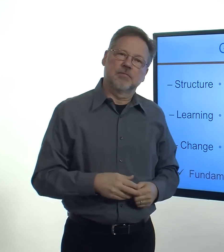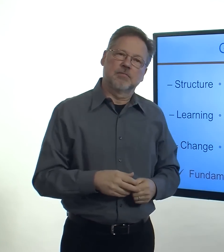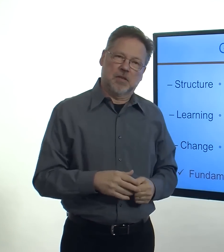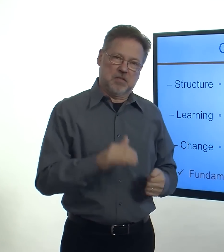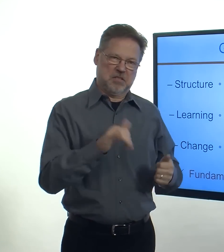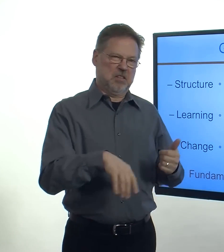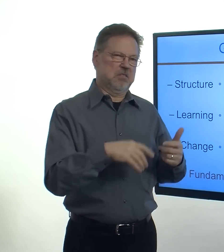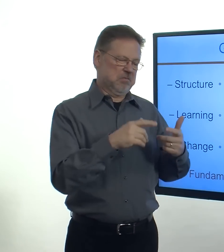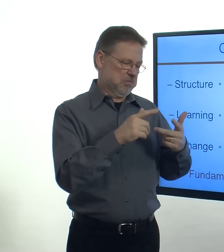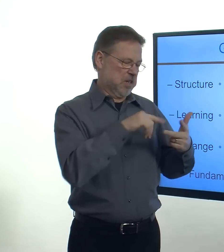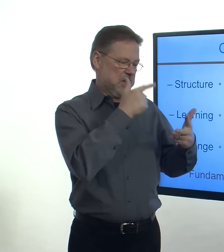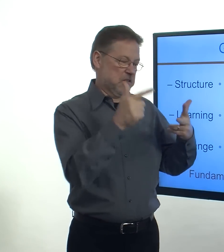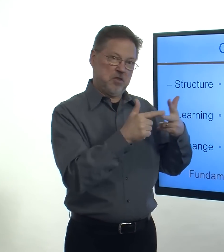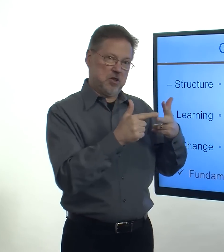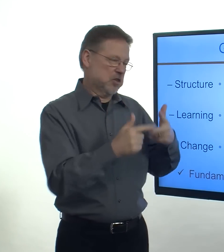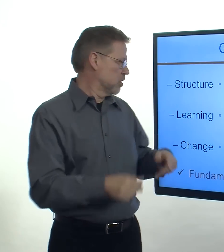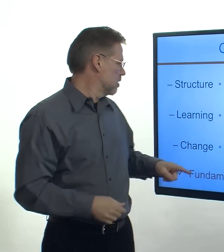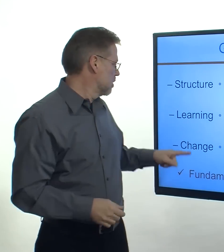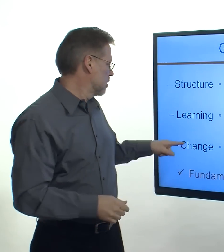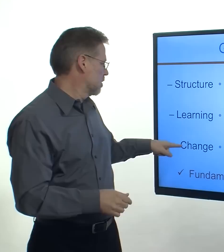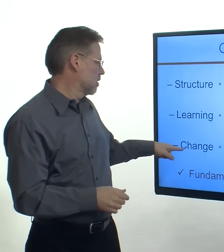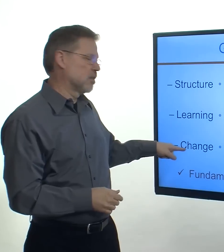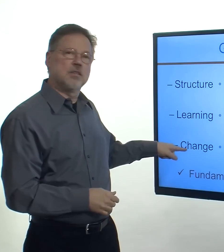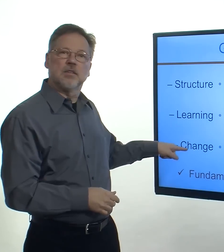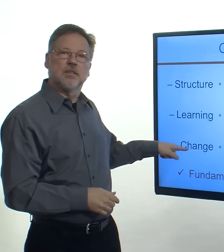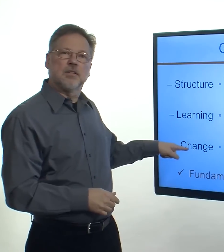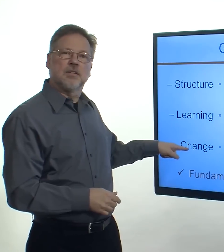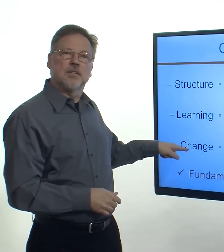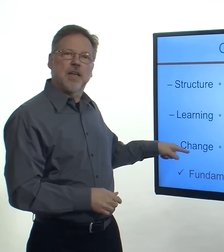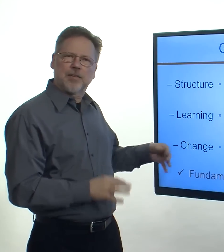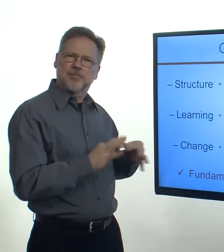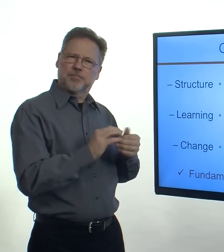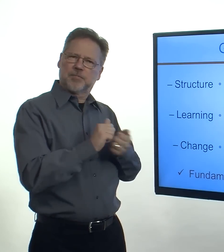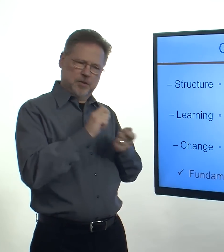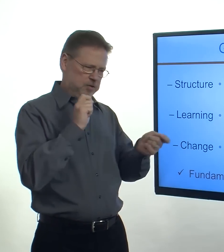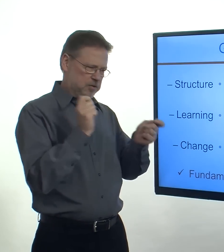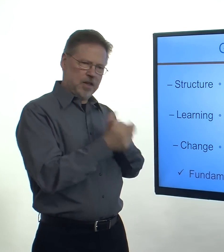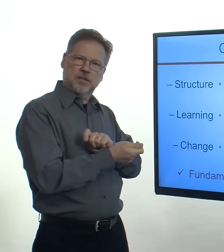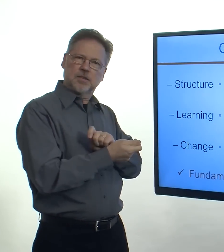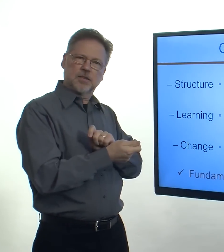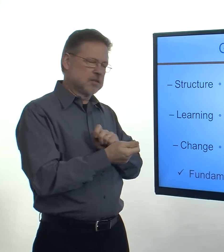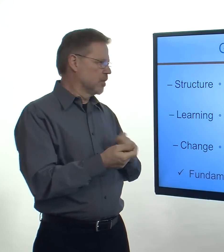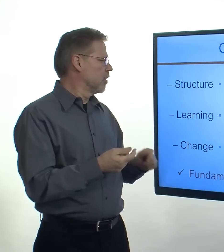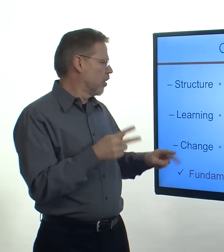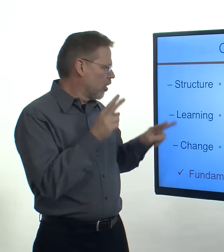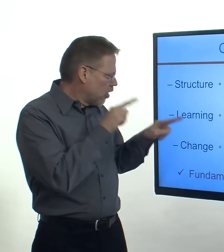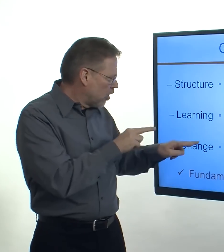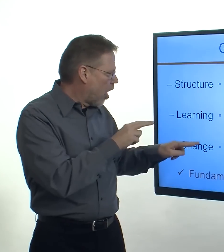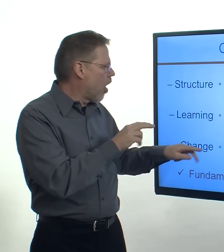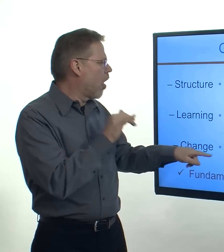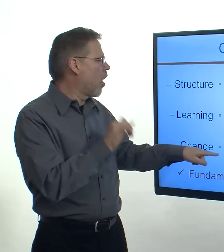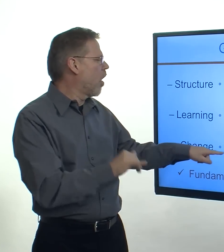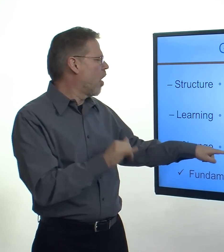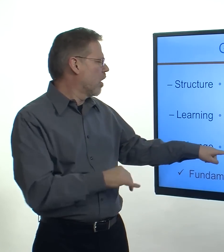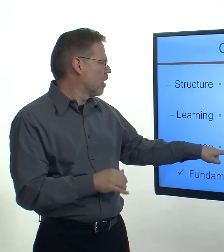very challenging. Third, we’ll look at change, specifically the historical heritage of the